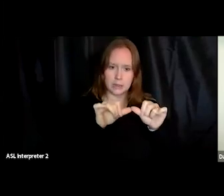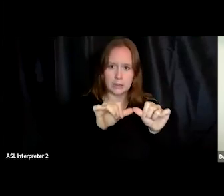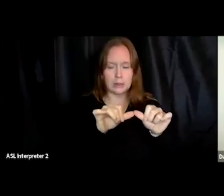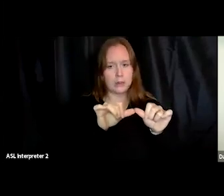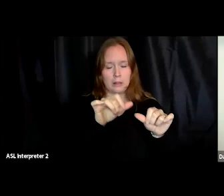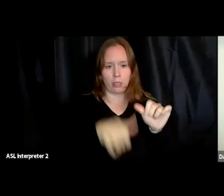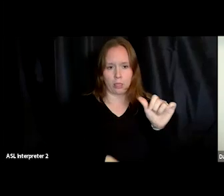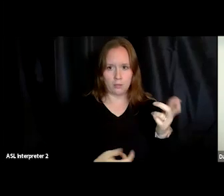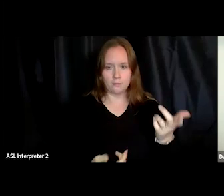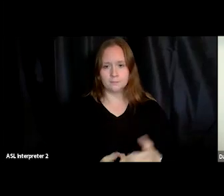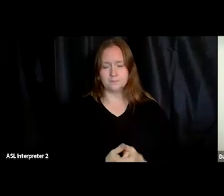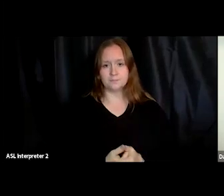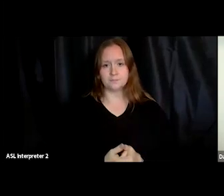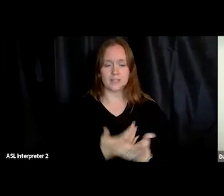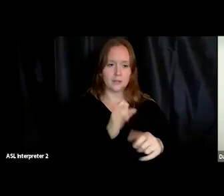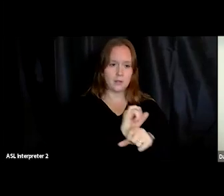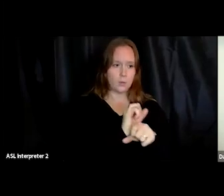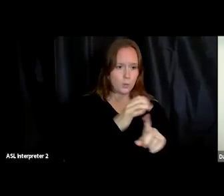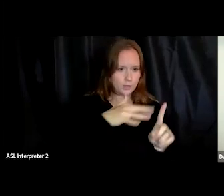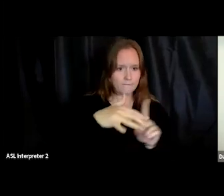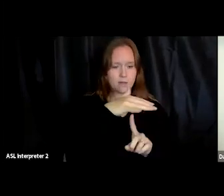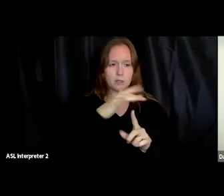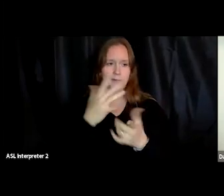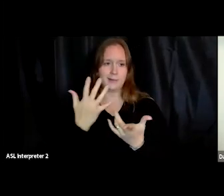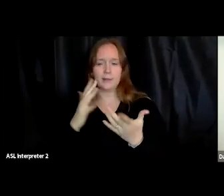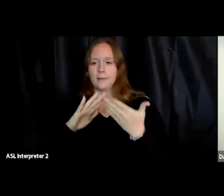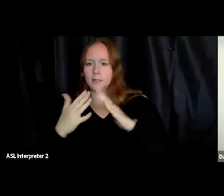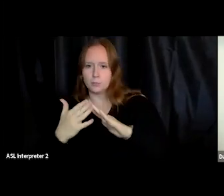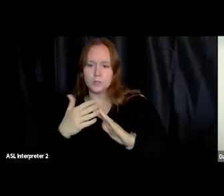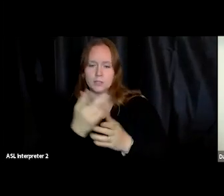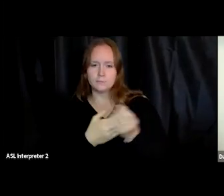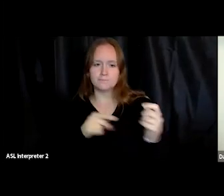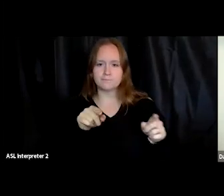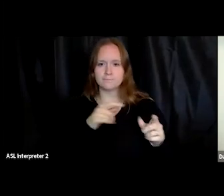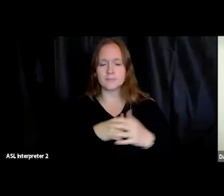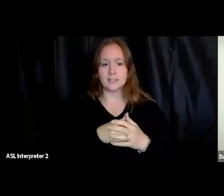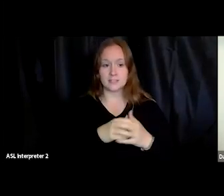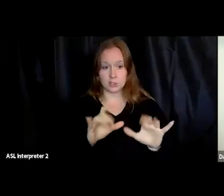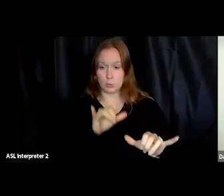in a work environment or in the community. And being able to do that takes practice and being able to do that